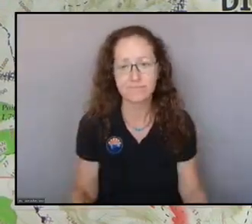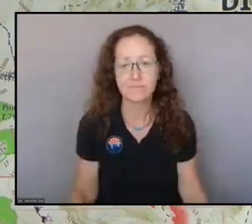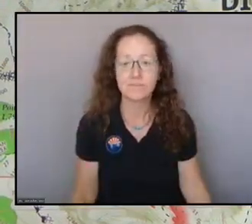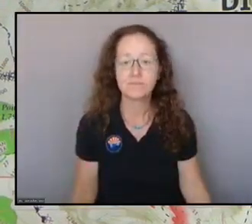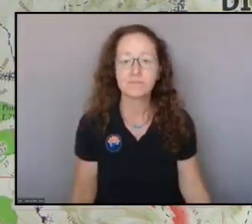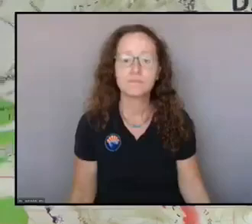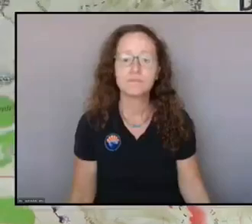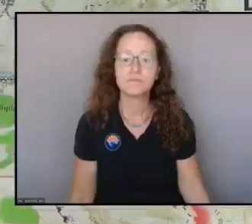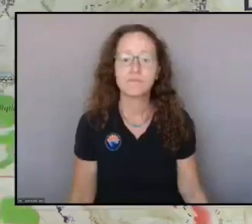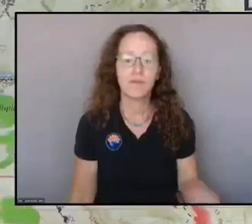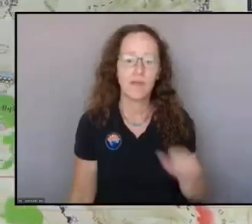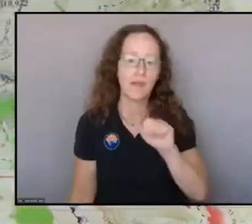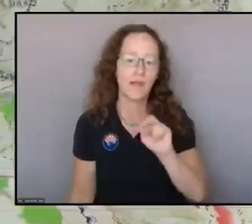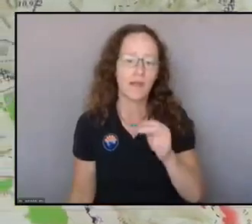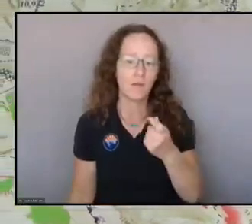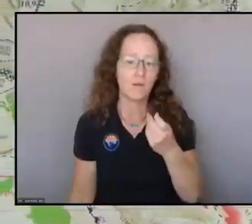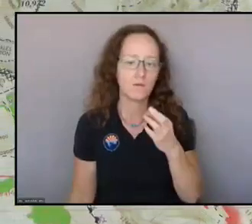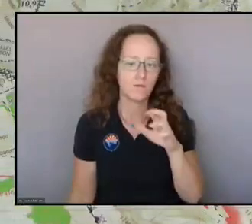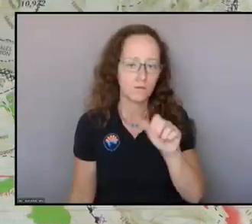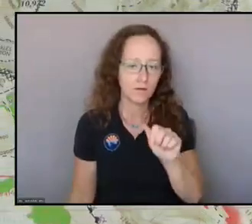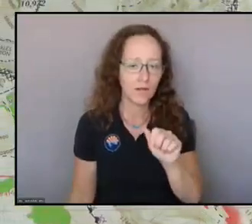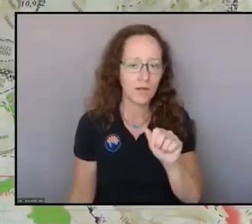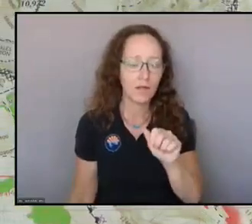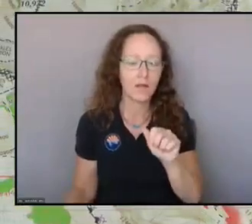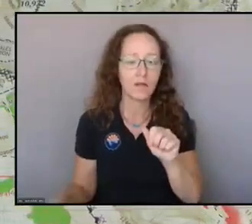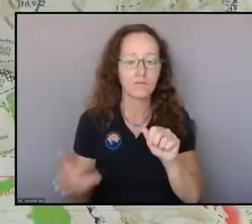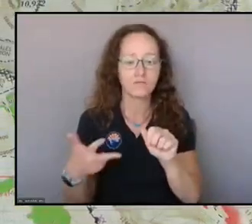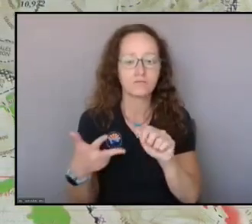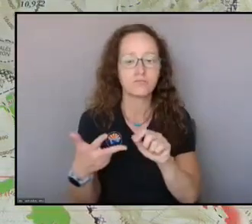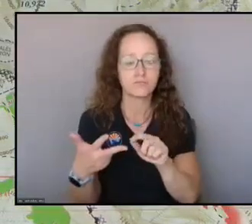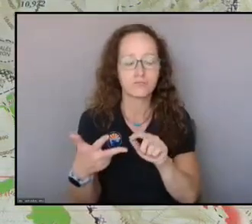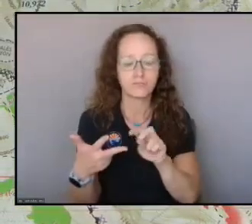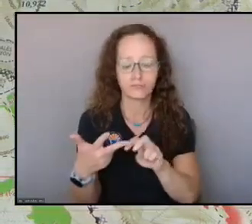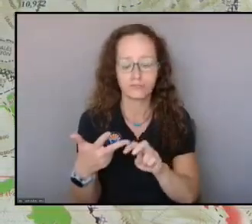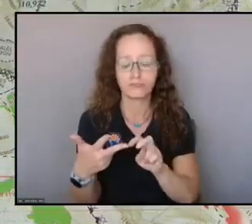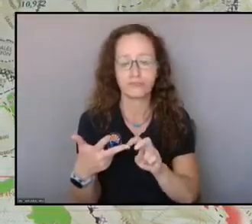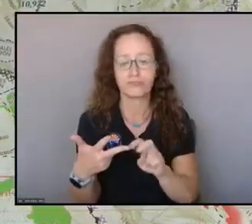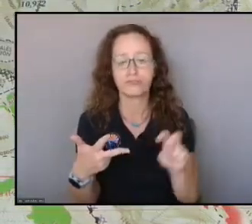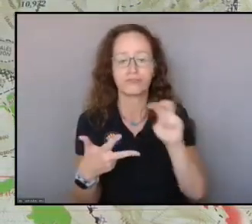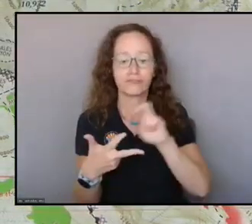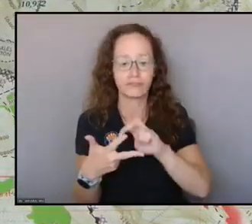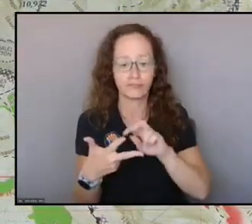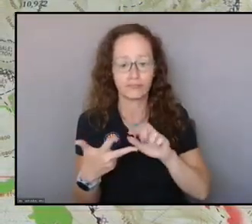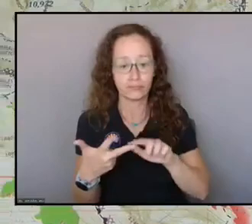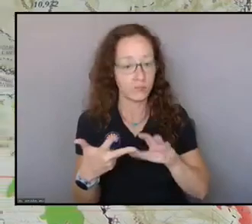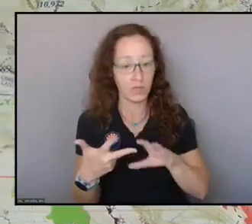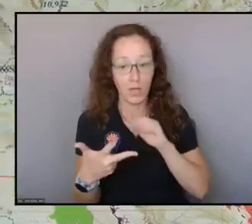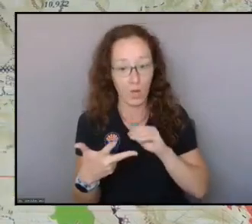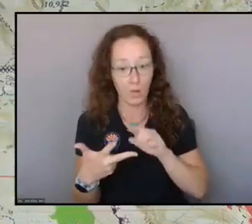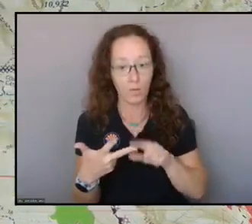THE 518. THE ANGOSTURA AREA HAS BEEN DROWN GRADED FROM GO TO